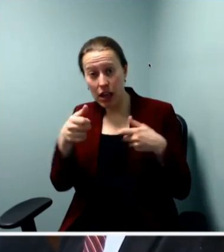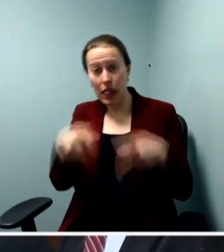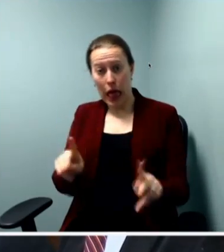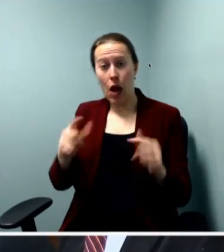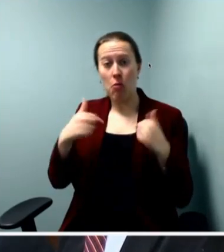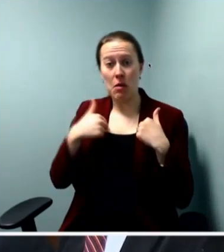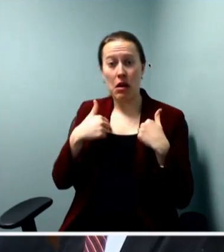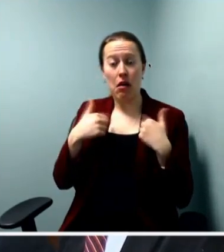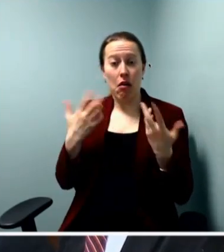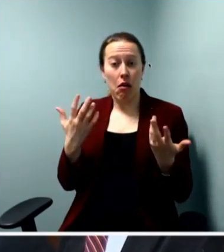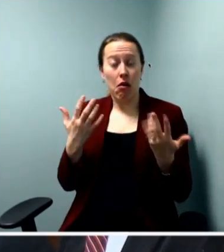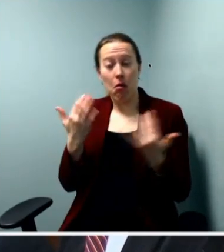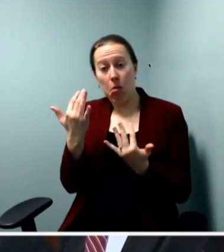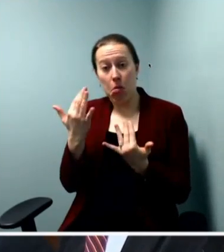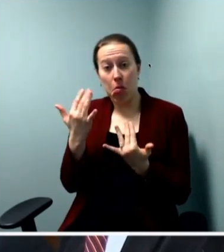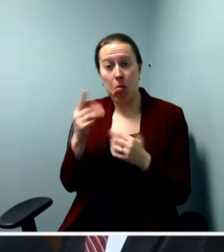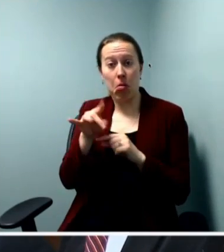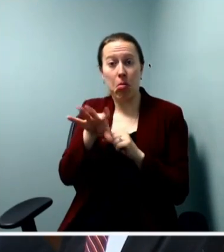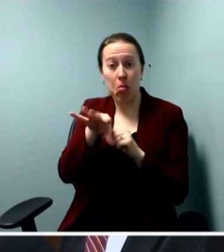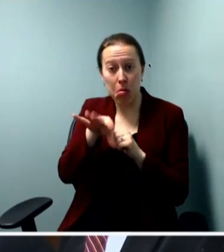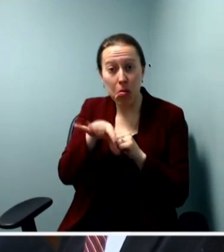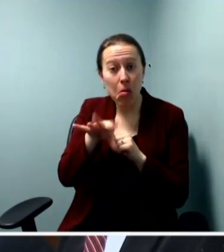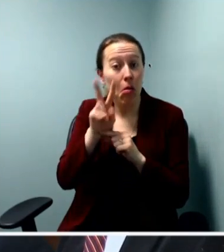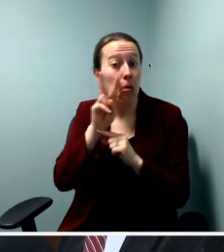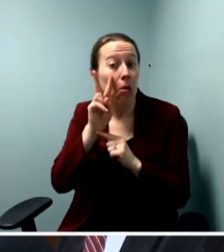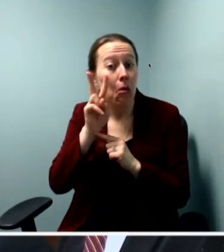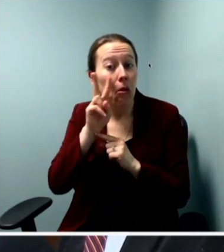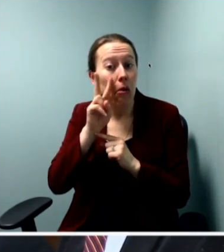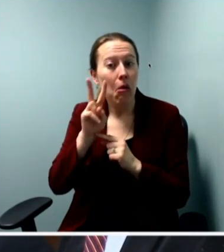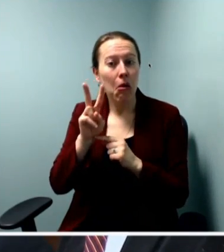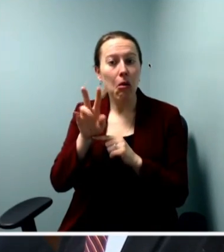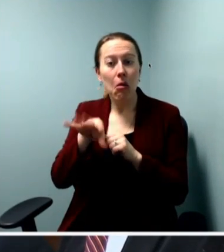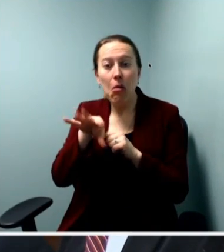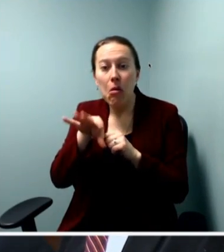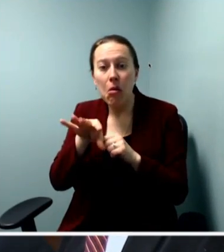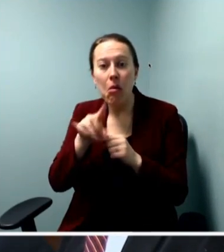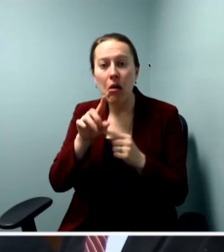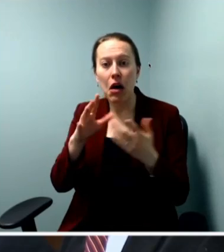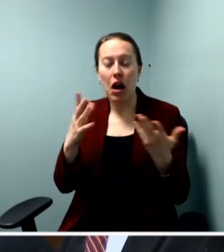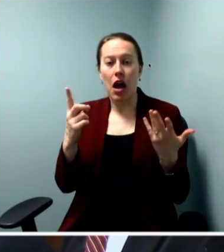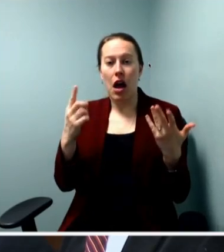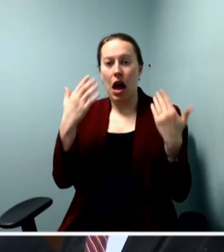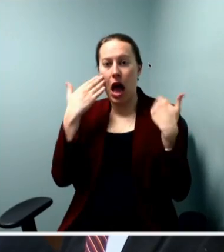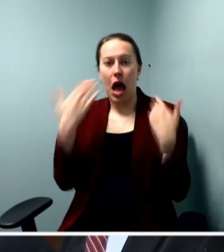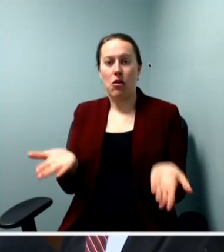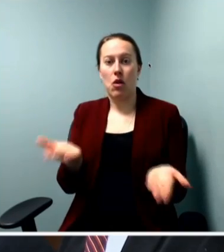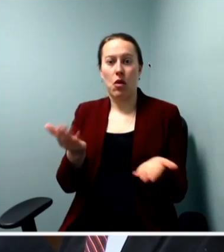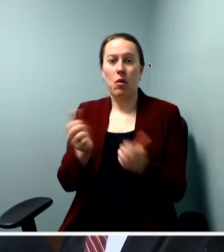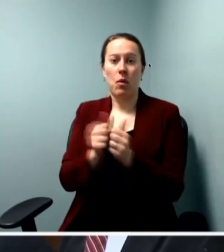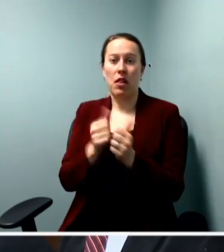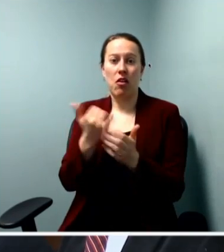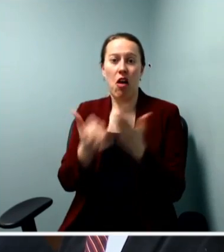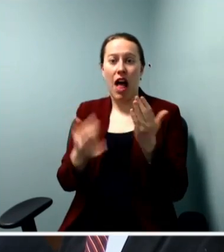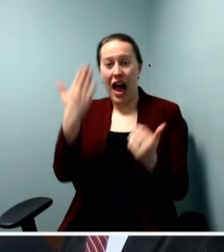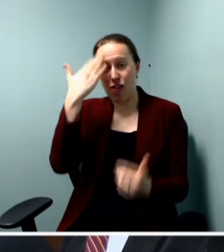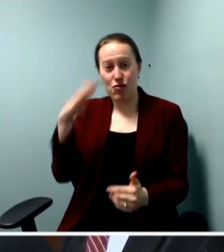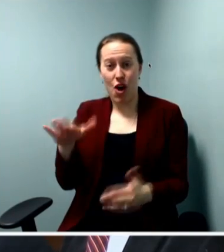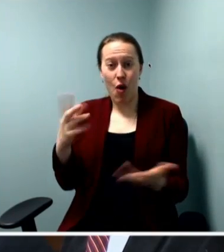It became a film. It became, you know-- and it's-- I just went with artists that I knew, artists I admired, and just started from there.